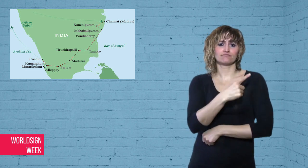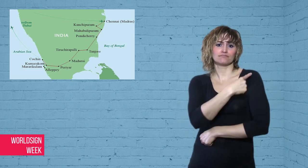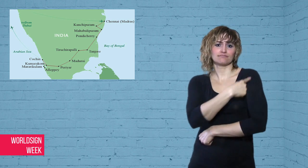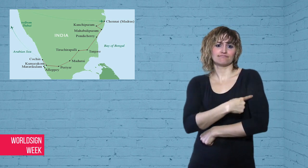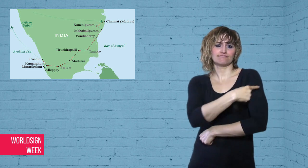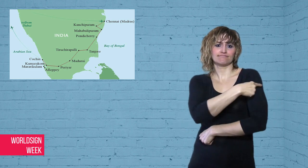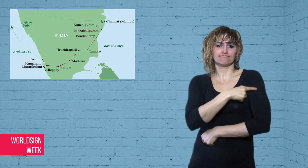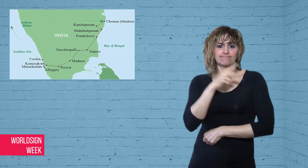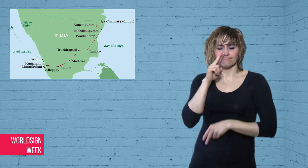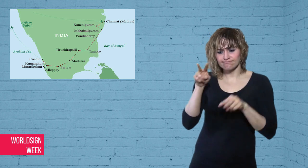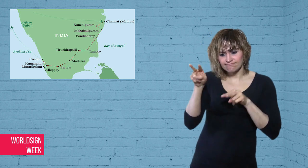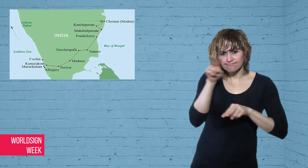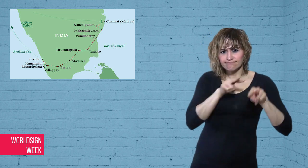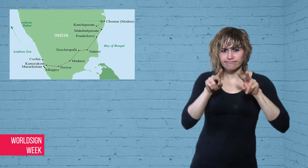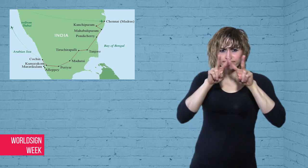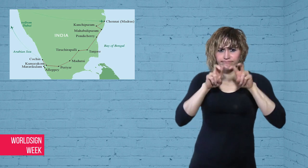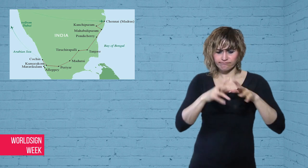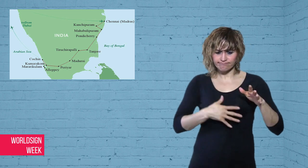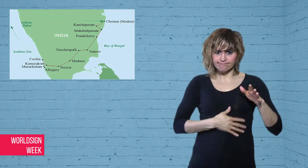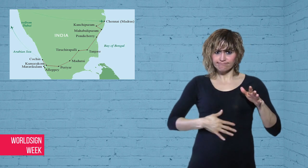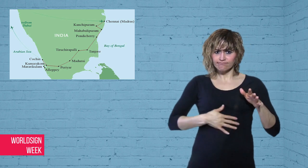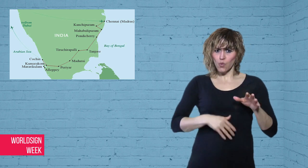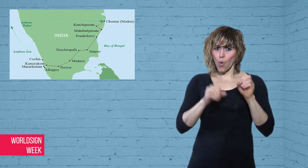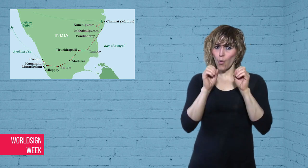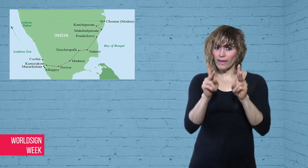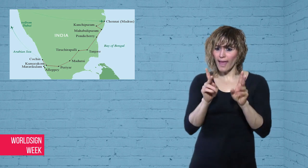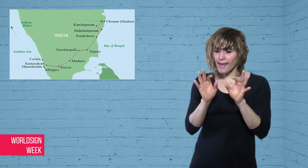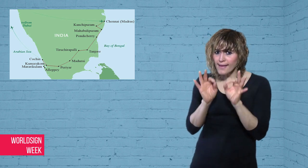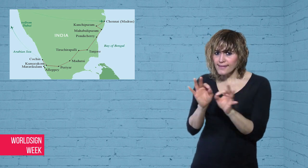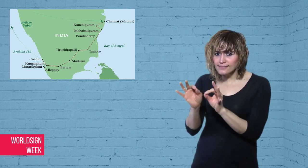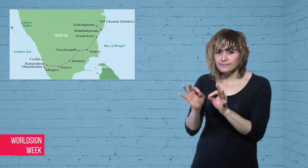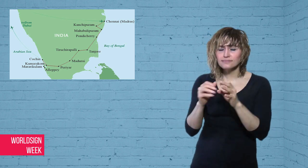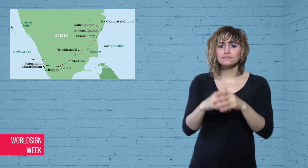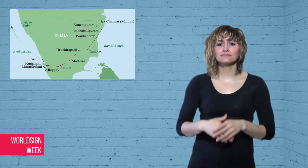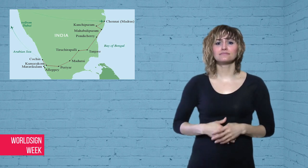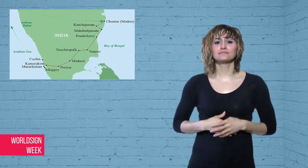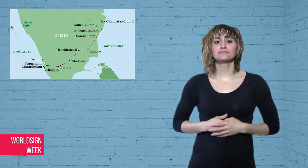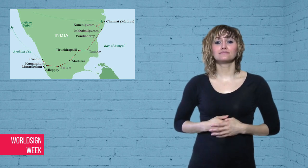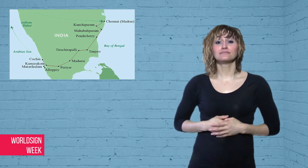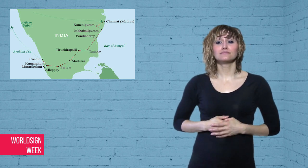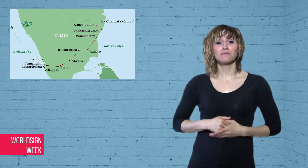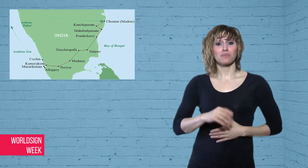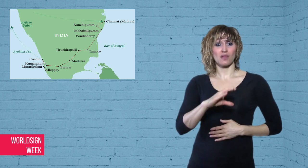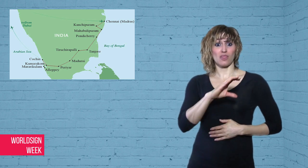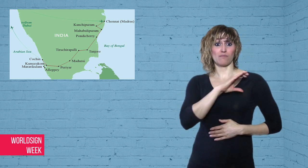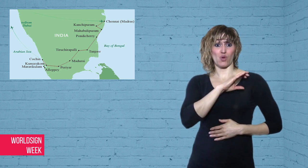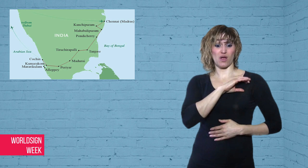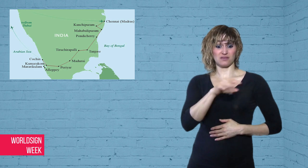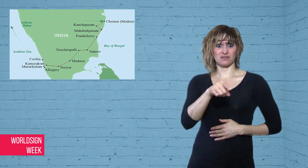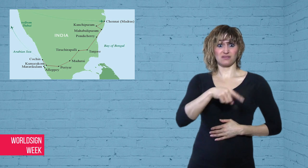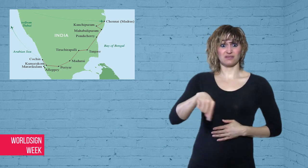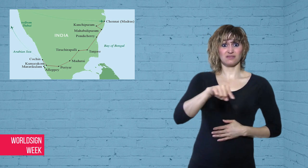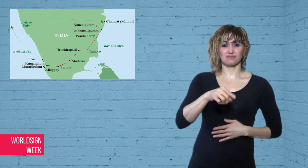examination. The police told media